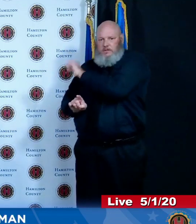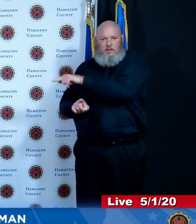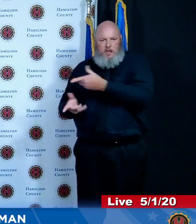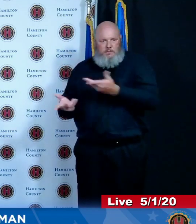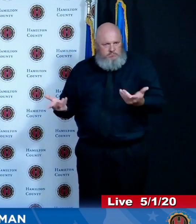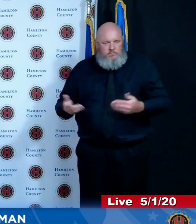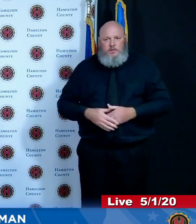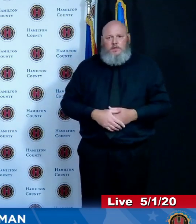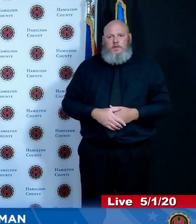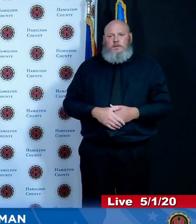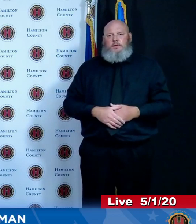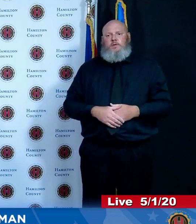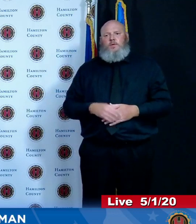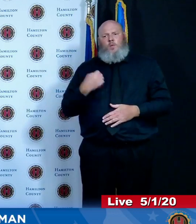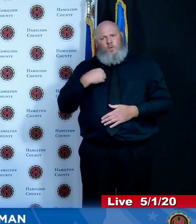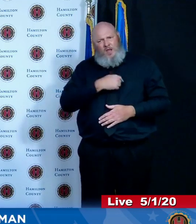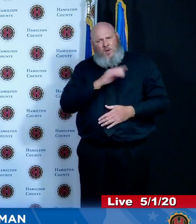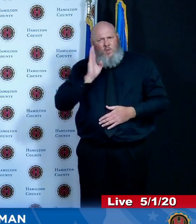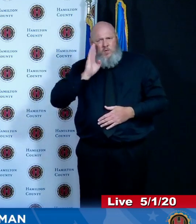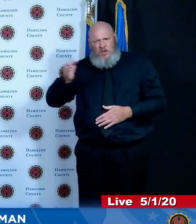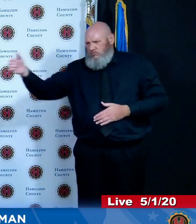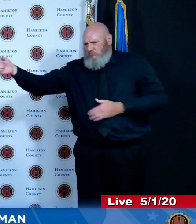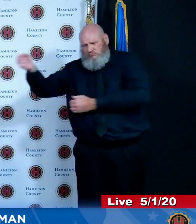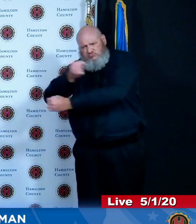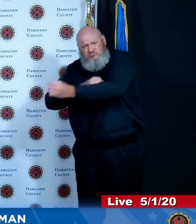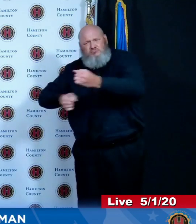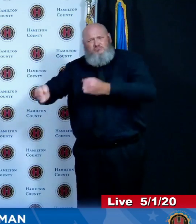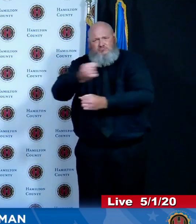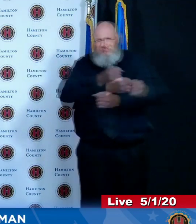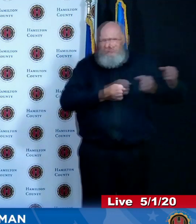as we go how much more we need to bring on you know we're kind of entering into